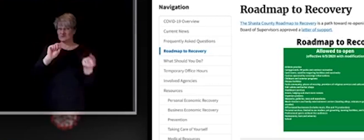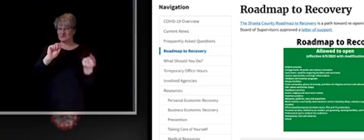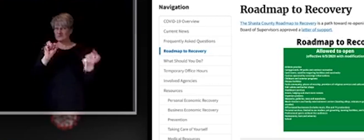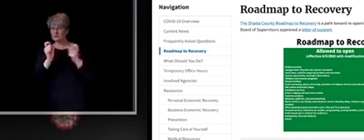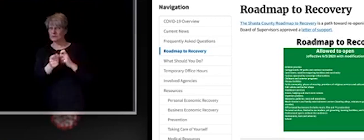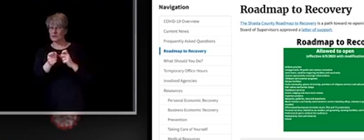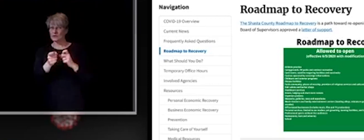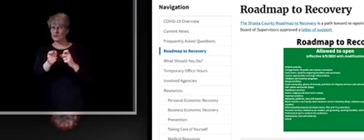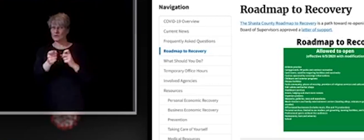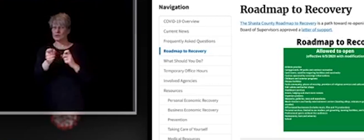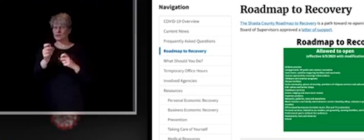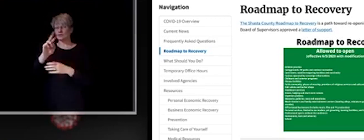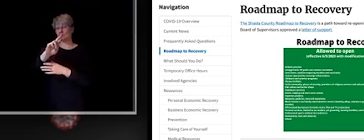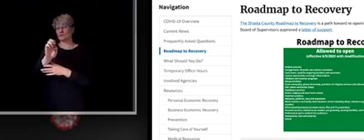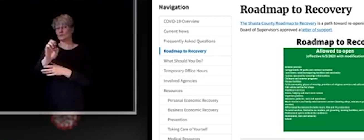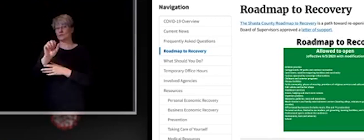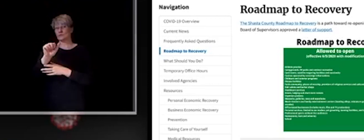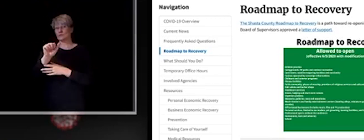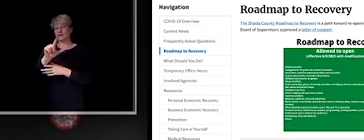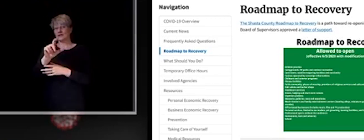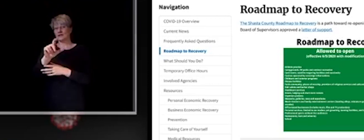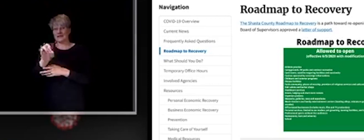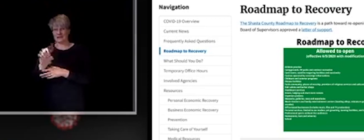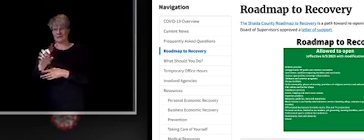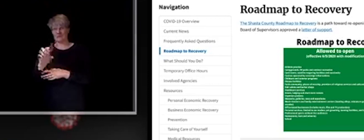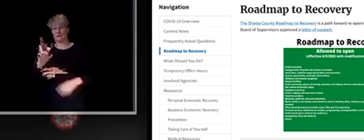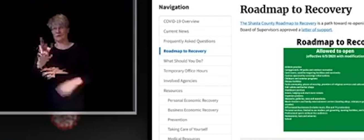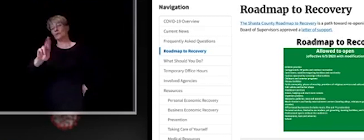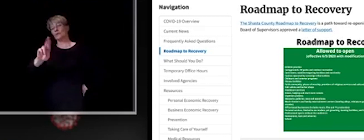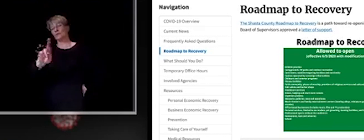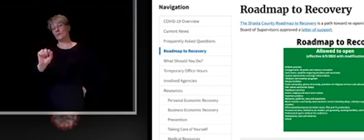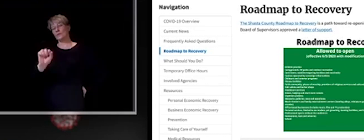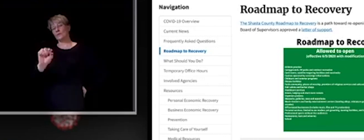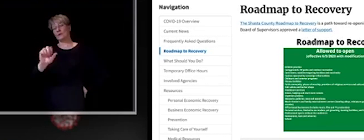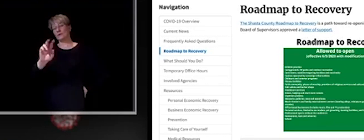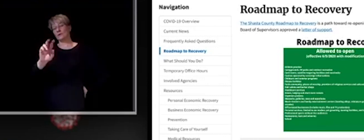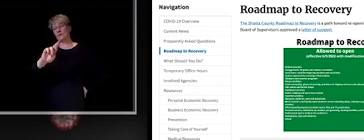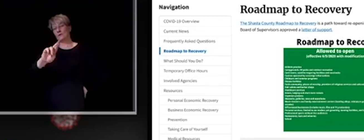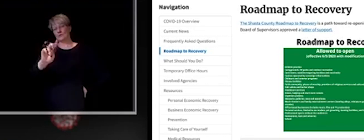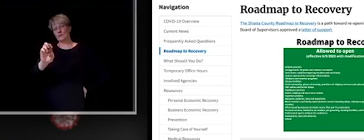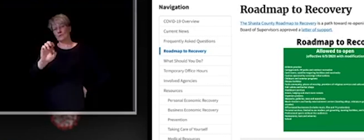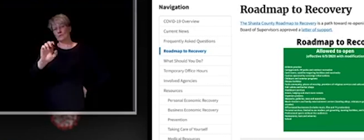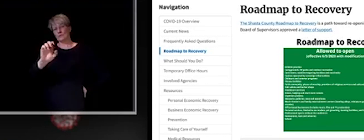the guidance document, as well as a recommended implementation date, which is the week from